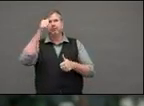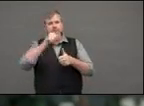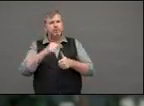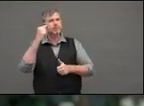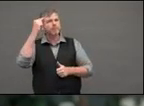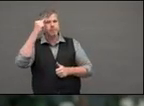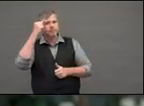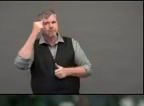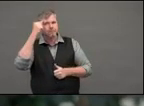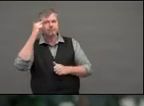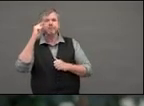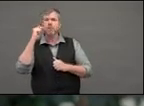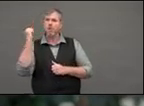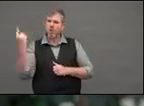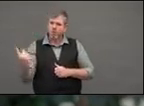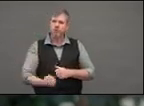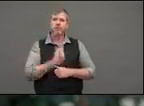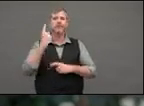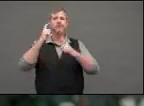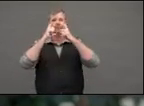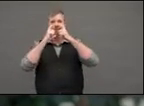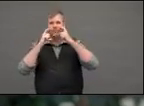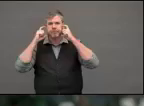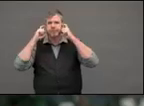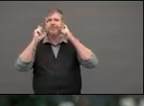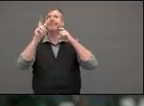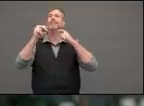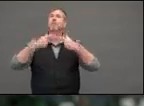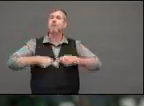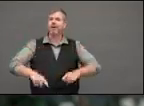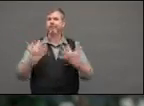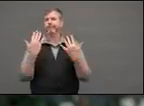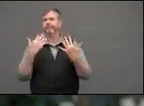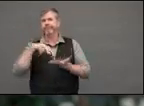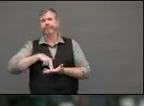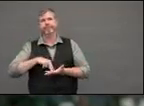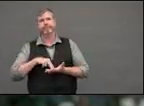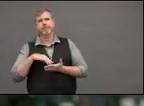when you are waiting at the bus stop and also when you are on an